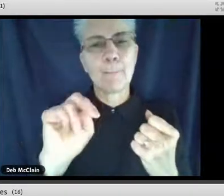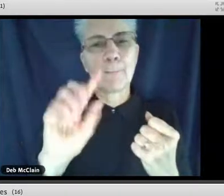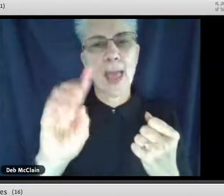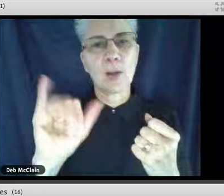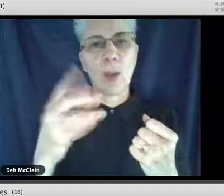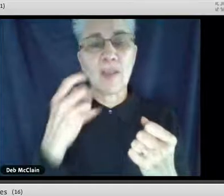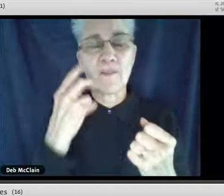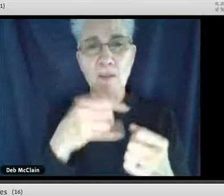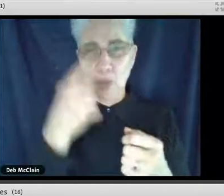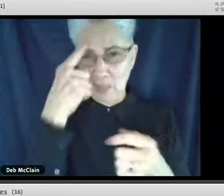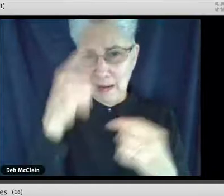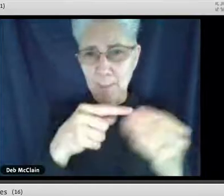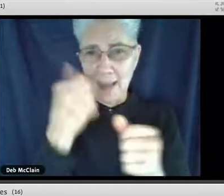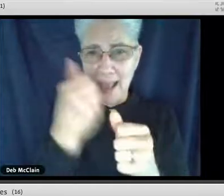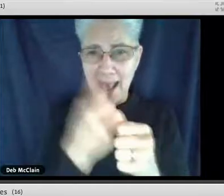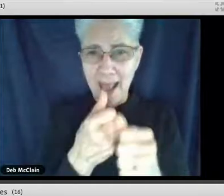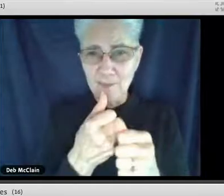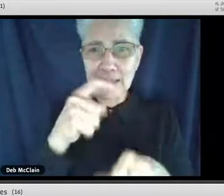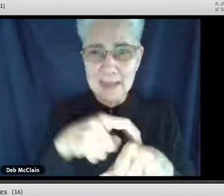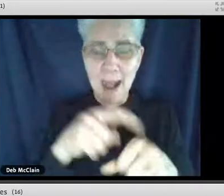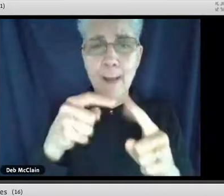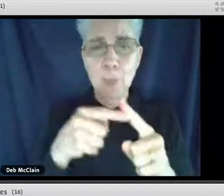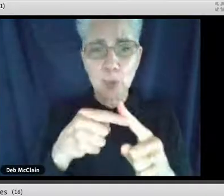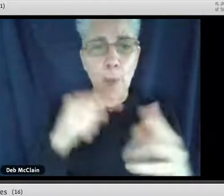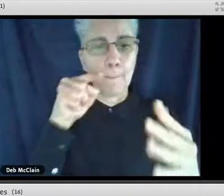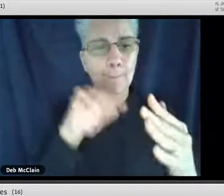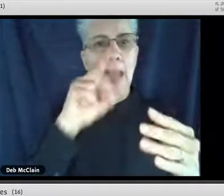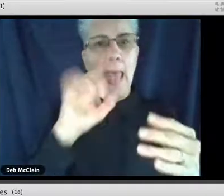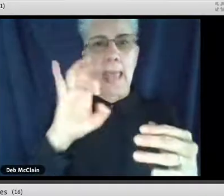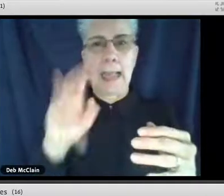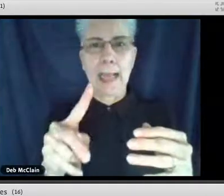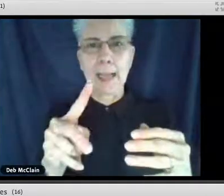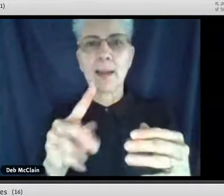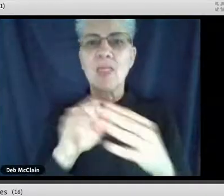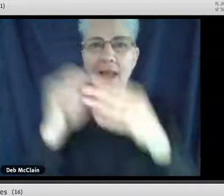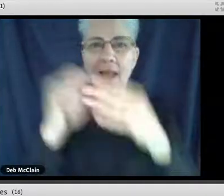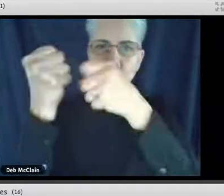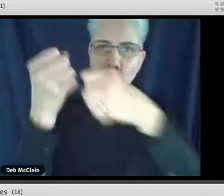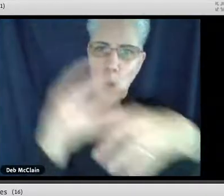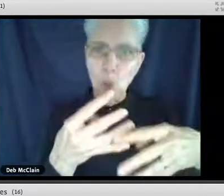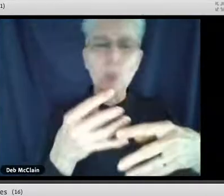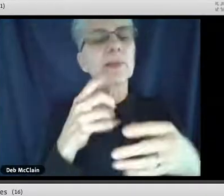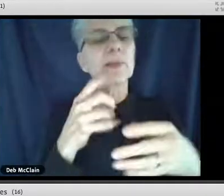a new page has to load, it takes a lot longer for the experience, especially on mobile.